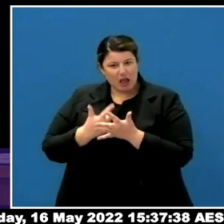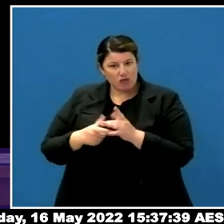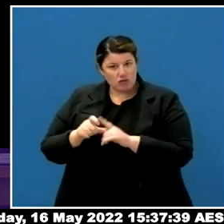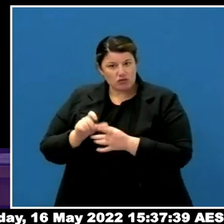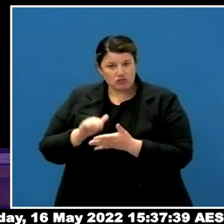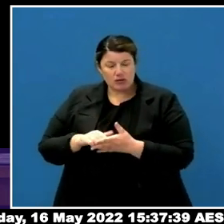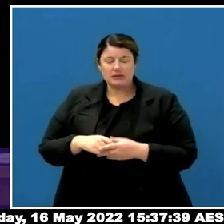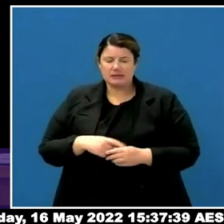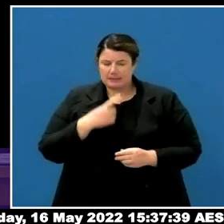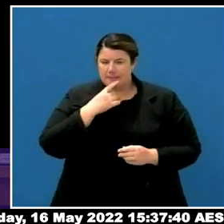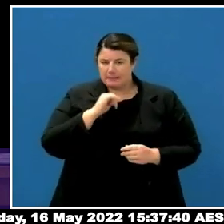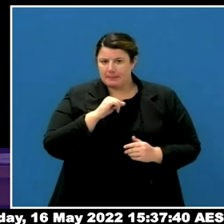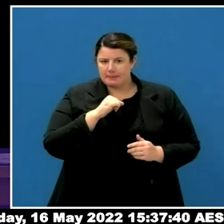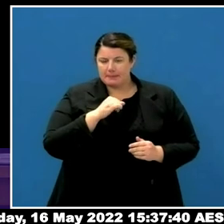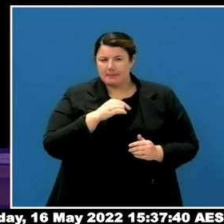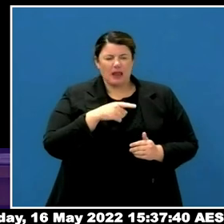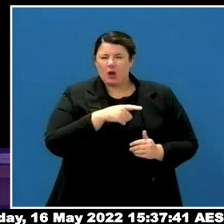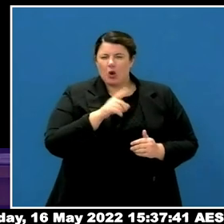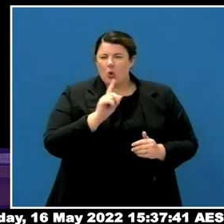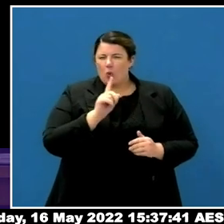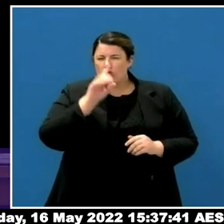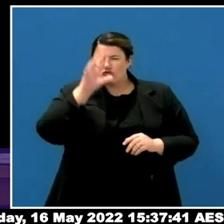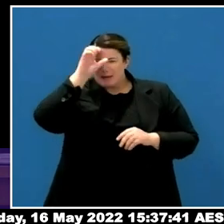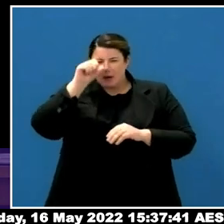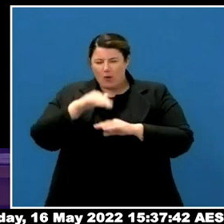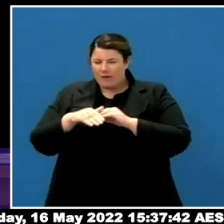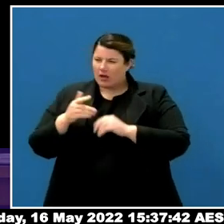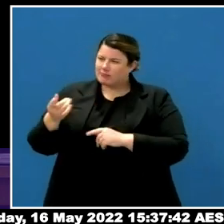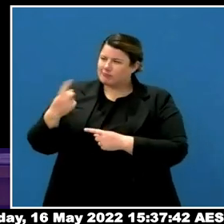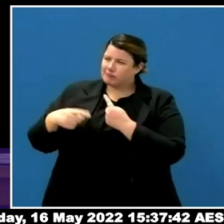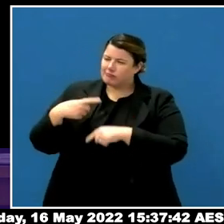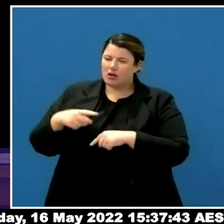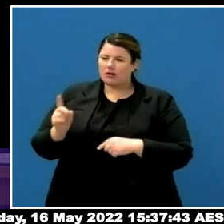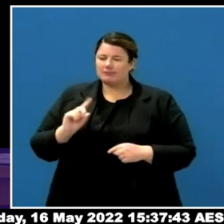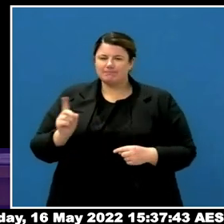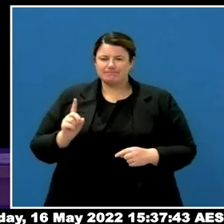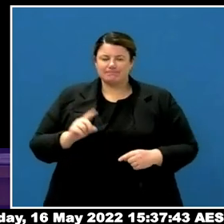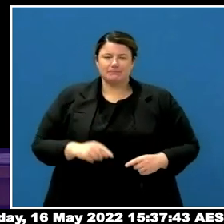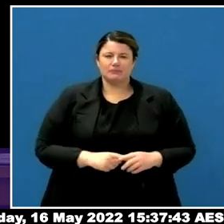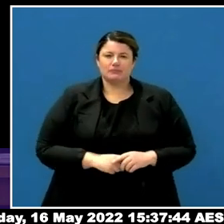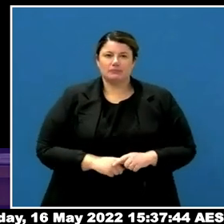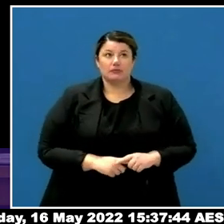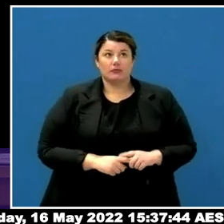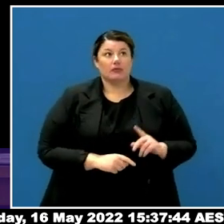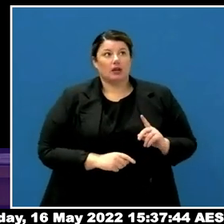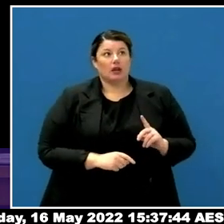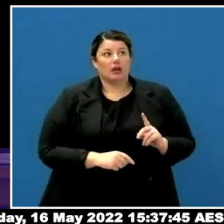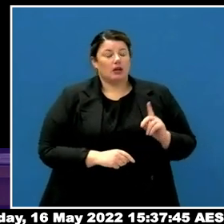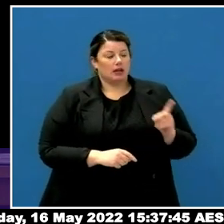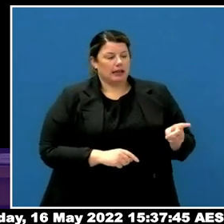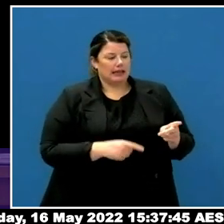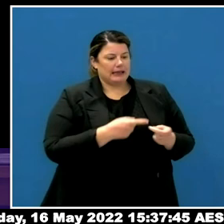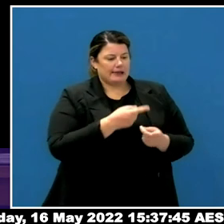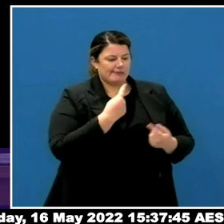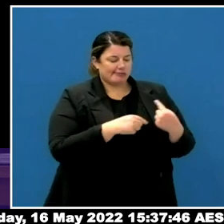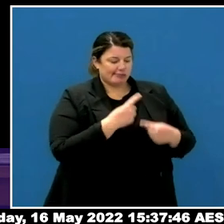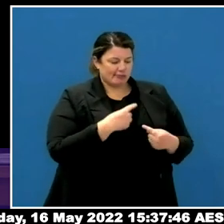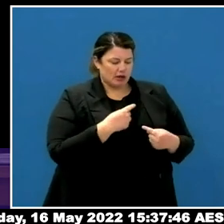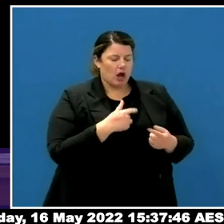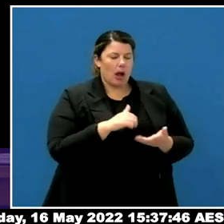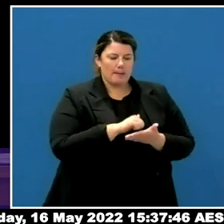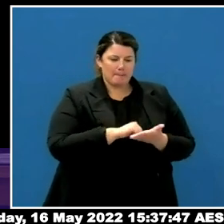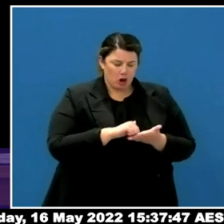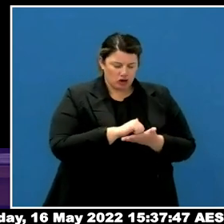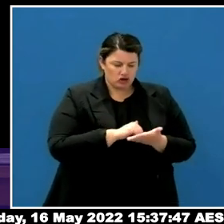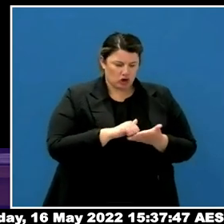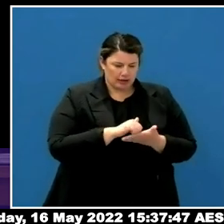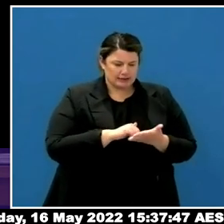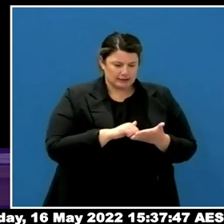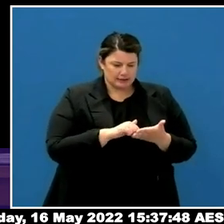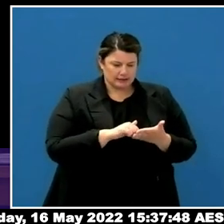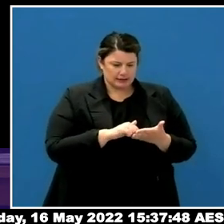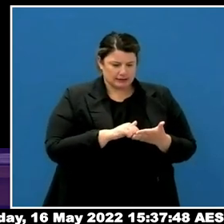He said that - he apologised that - that it had happened.